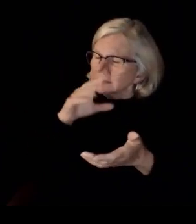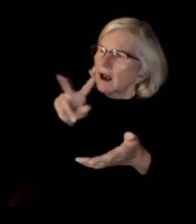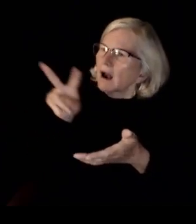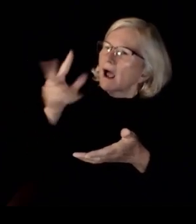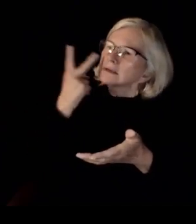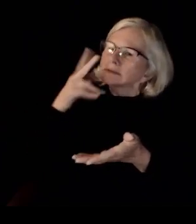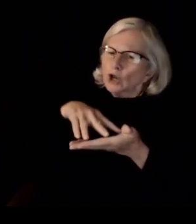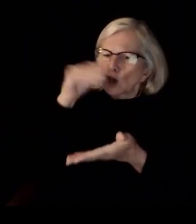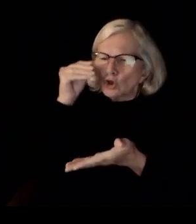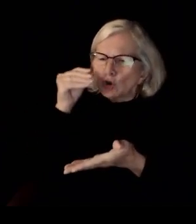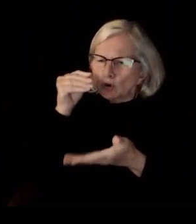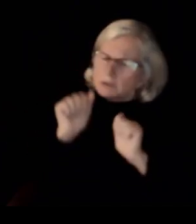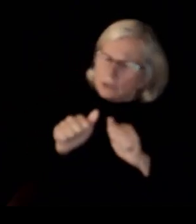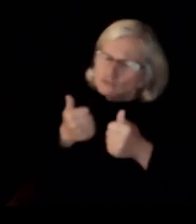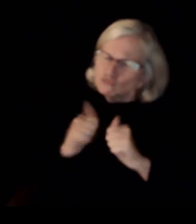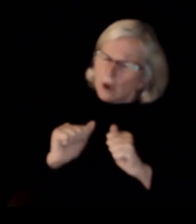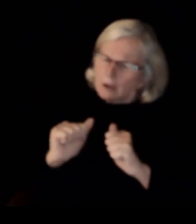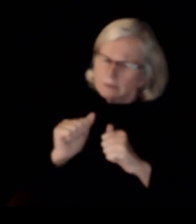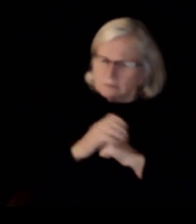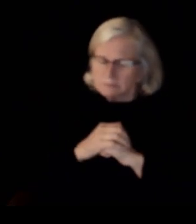i'd like to turn it over to Kris Eyersmann.